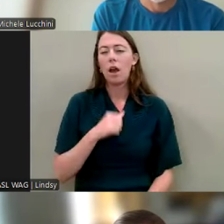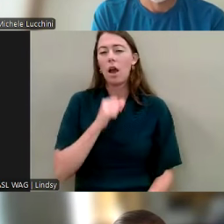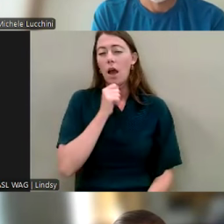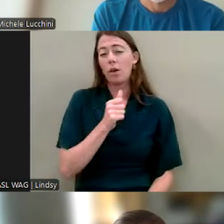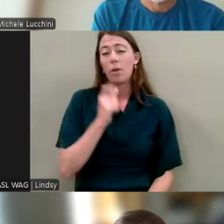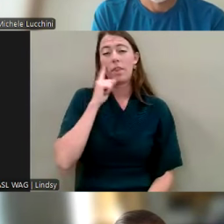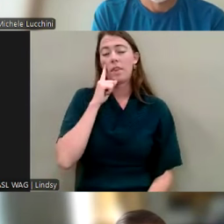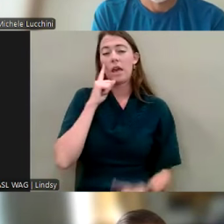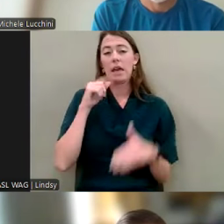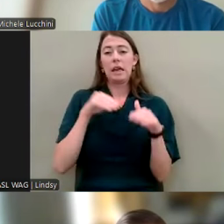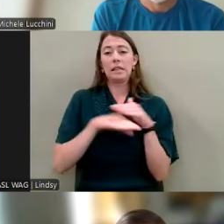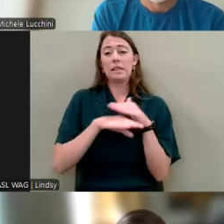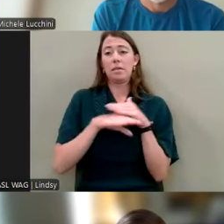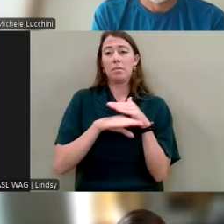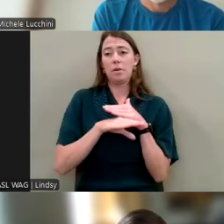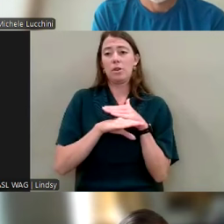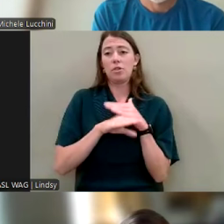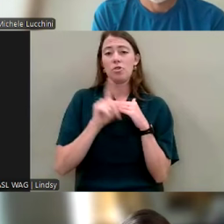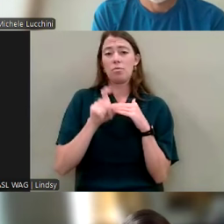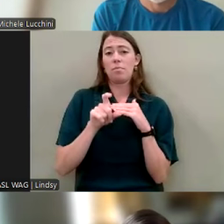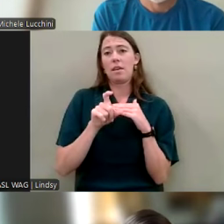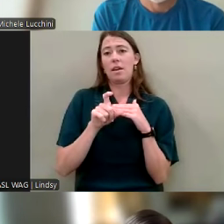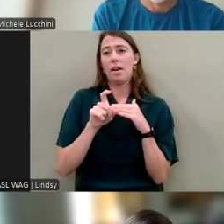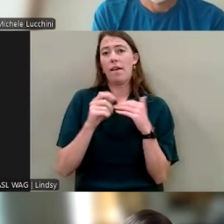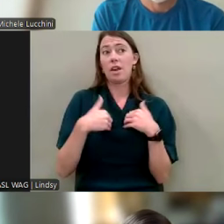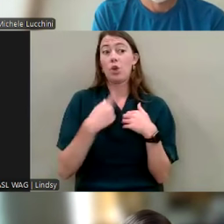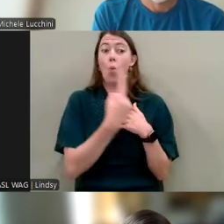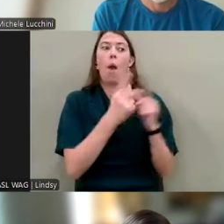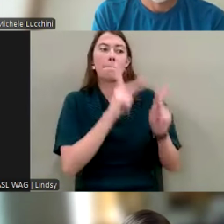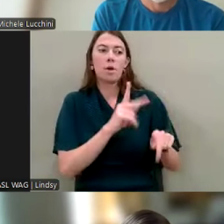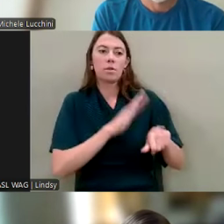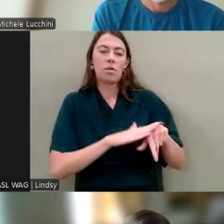just one person on the development team, you know, working on accessibility because then